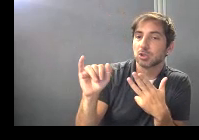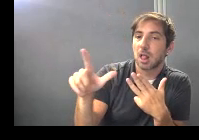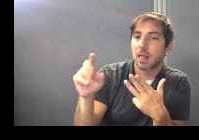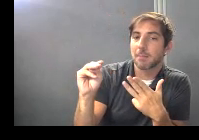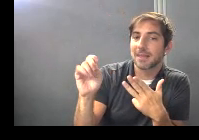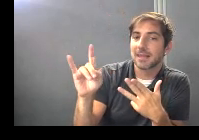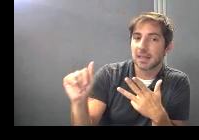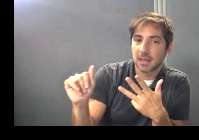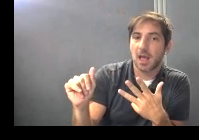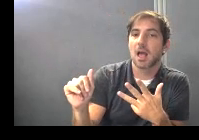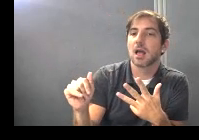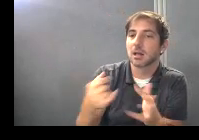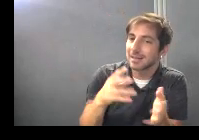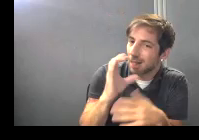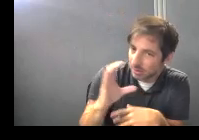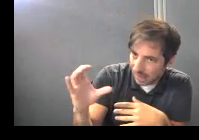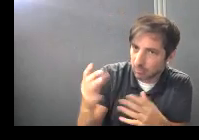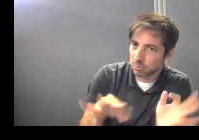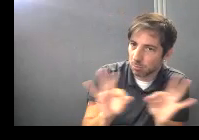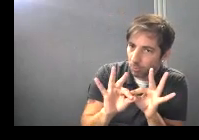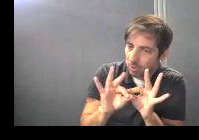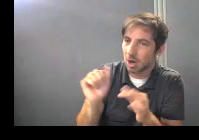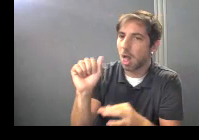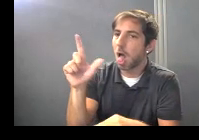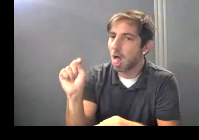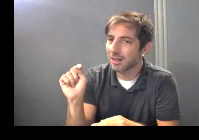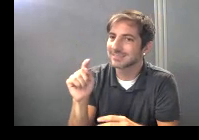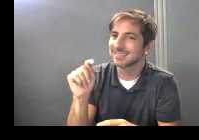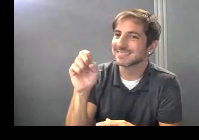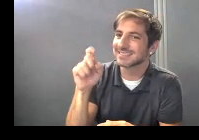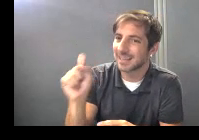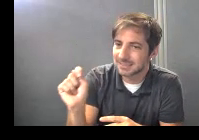TEXT FOR IMAGES, THINGS LIKE THAT. TRAIN YOUR STAFF.